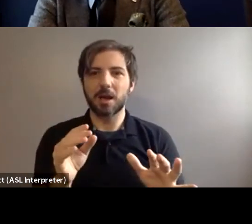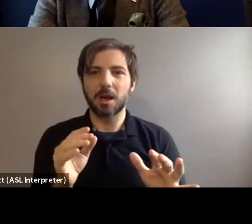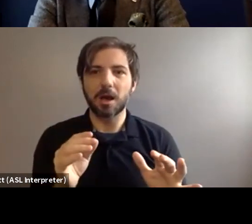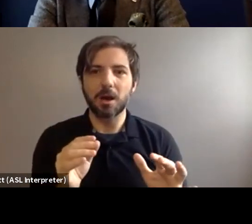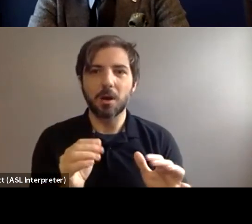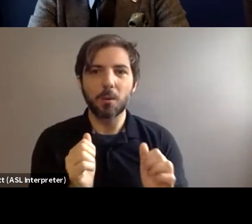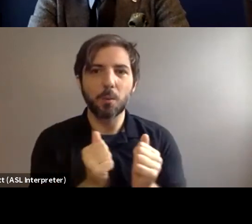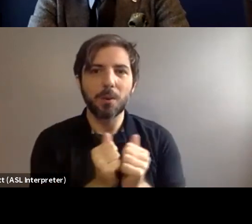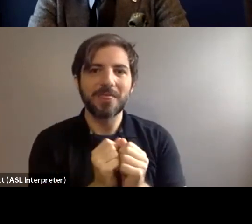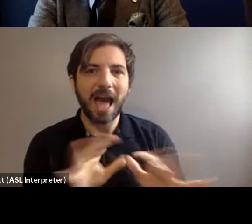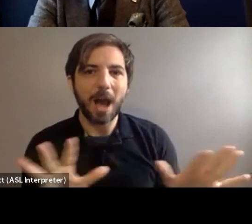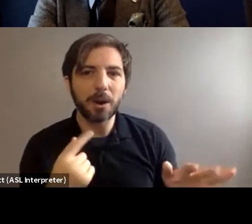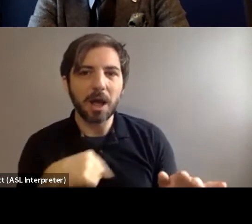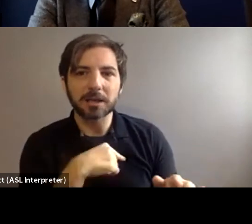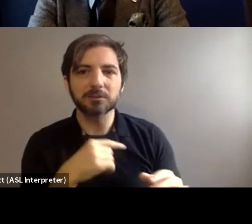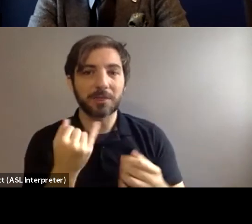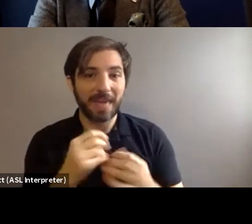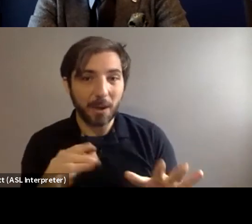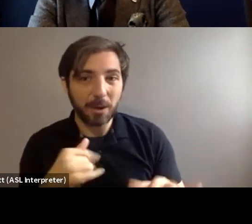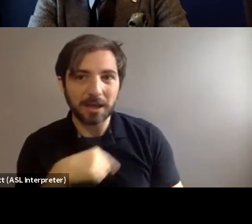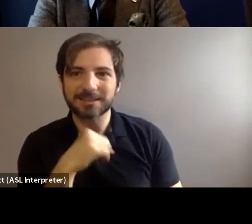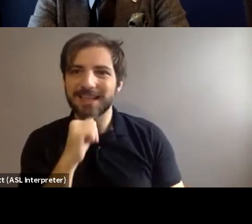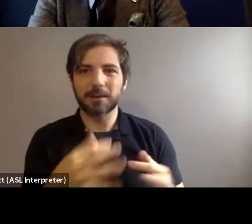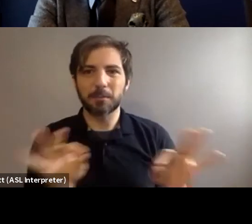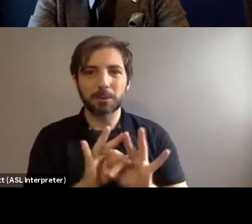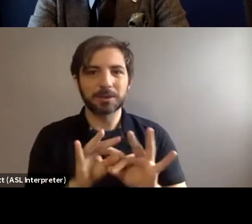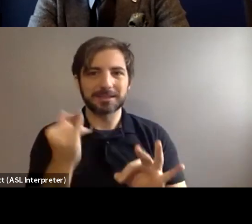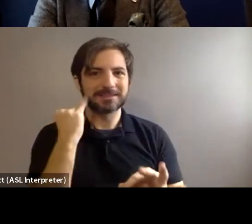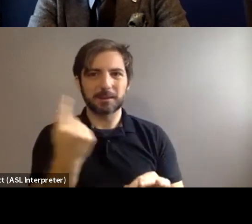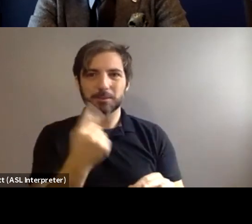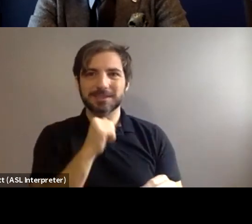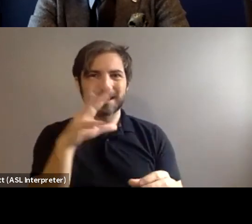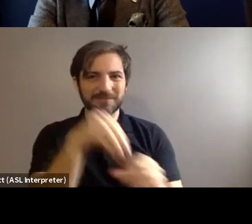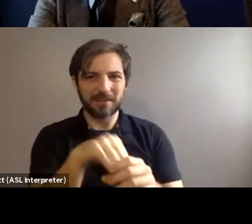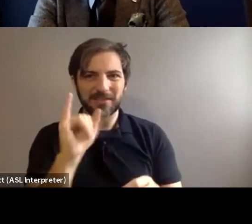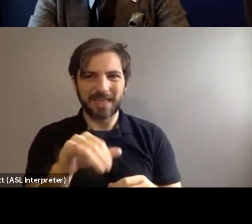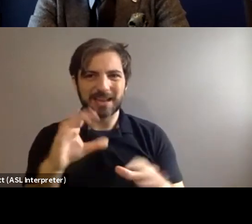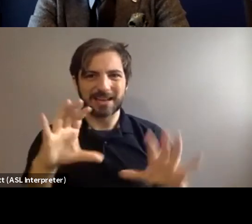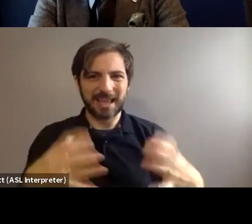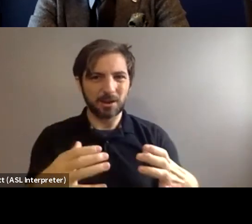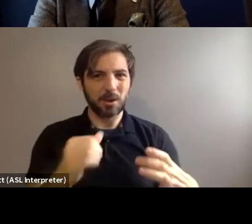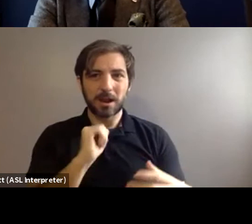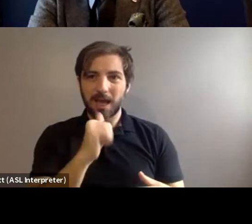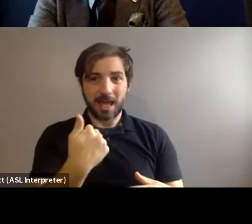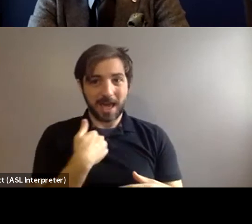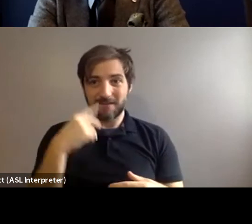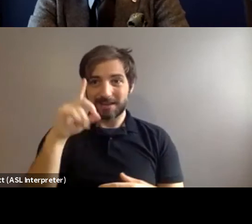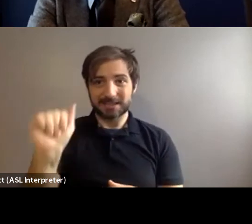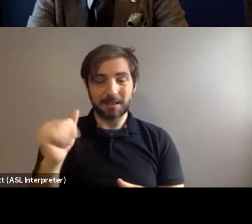and for someone that is is not in that category of having a disability um i will never know